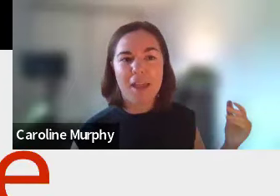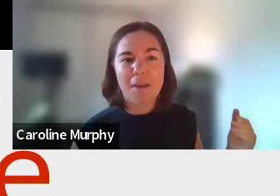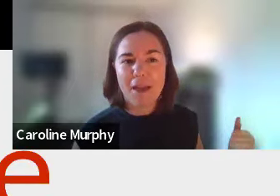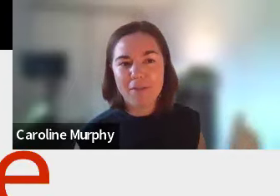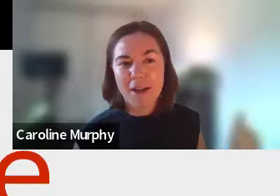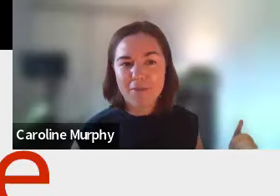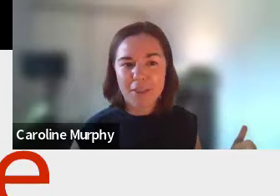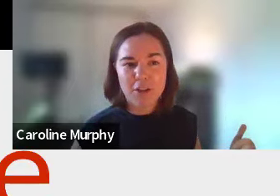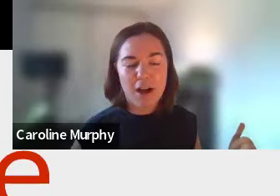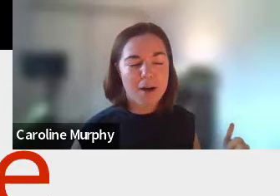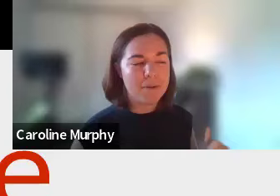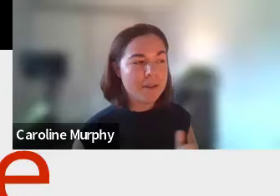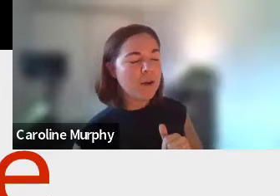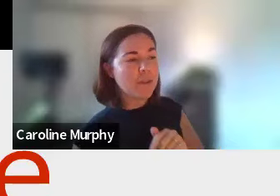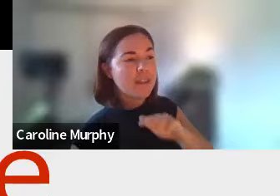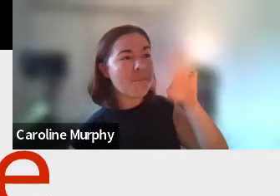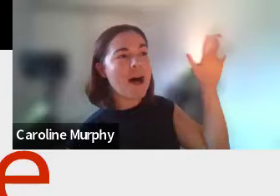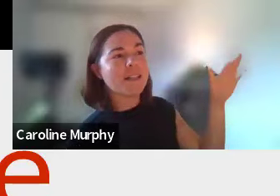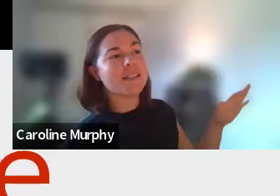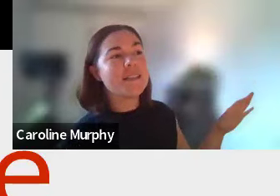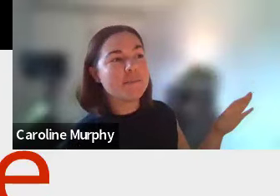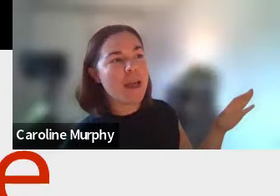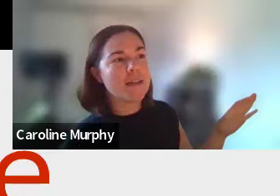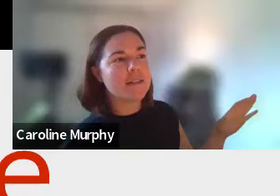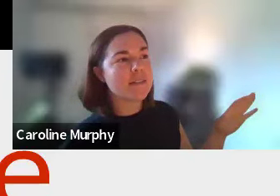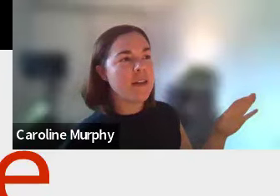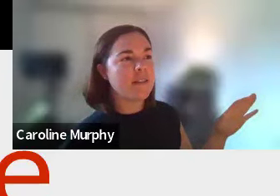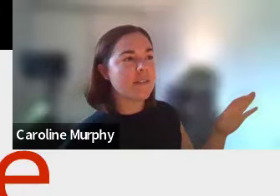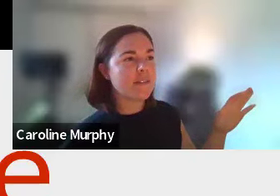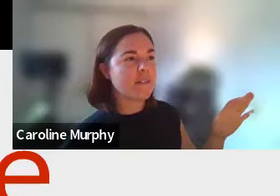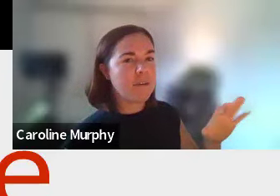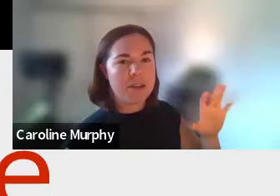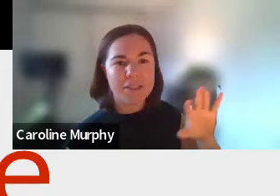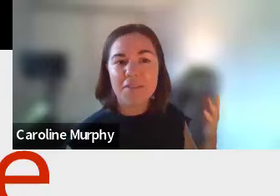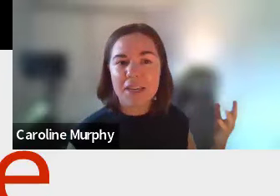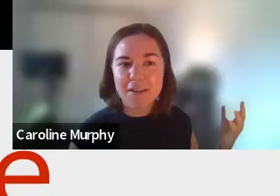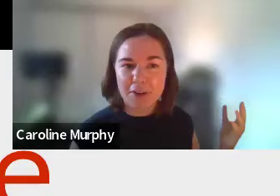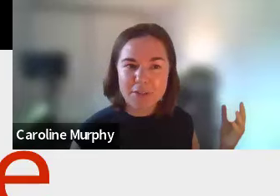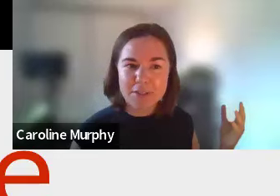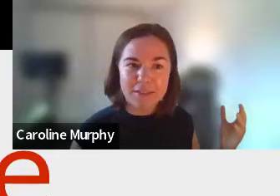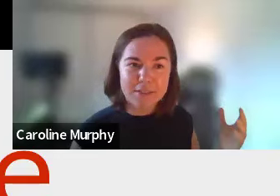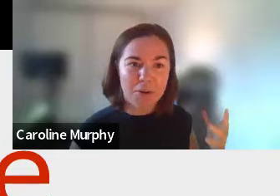the campaign right for the job. Within the policy space, it's kind of the inverse. It's